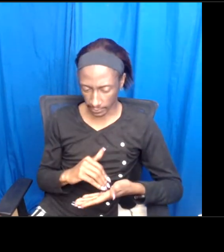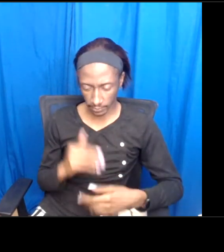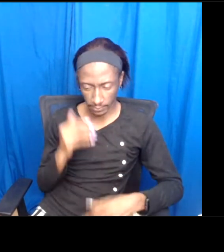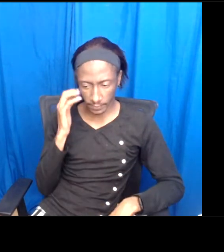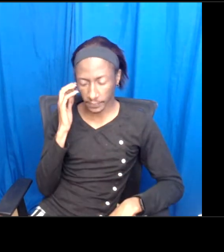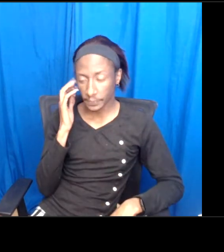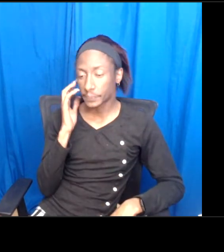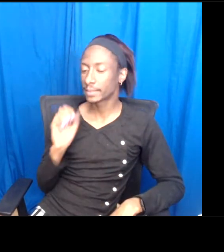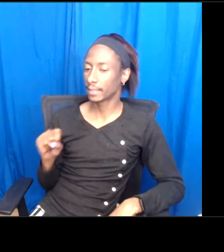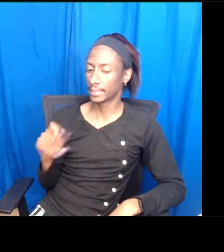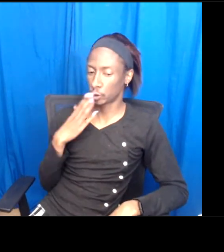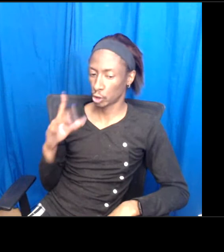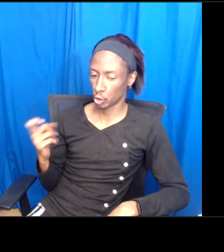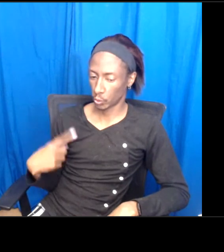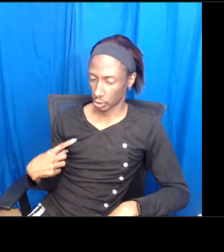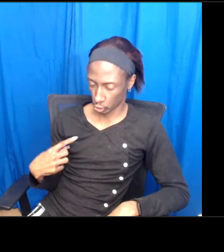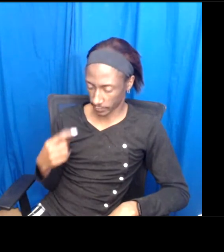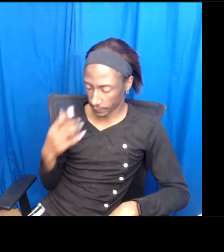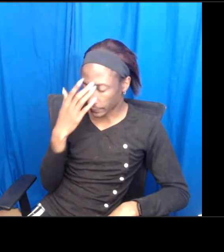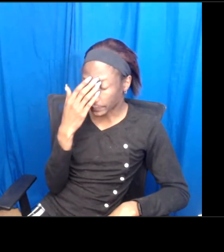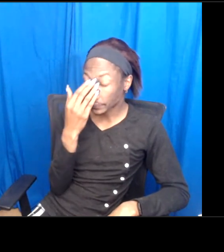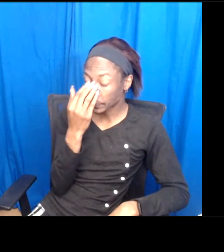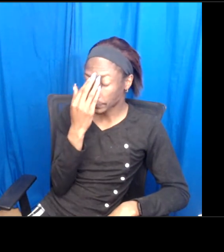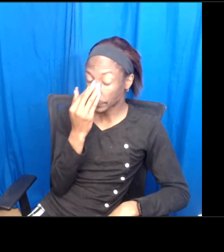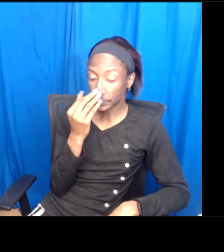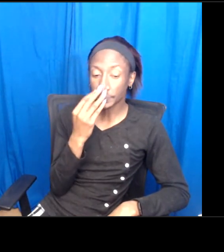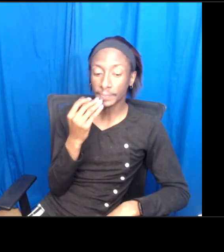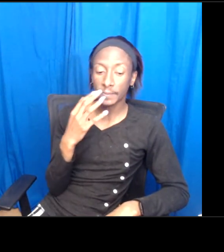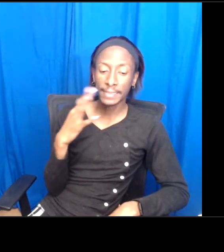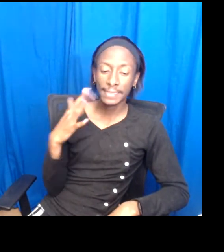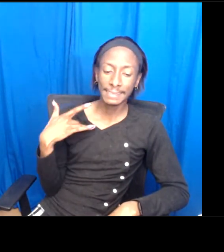Yeah, that's a good question too. So generally it depends on the drone.